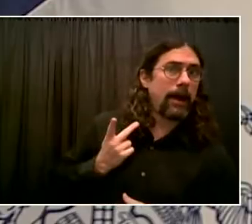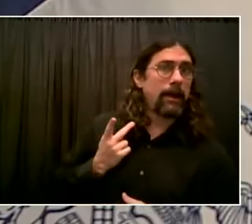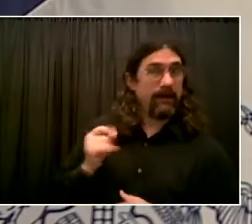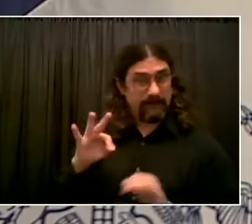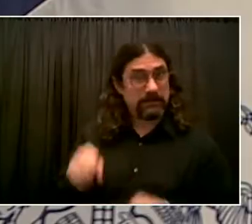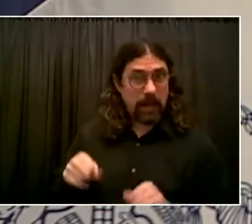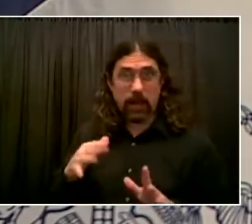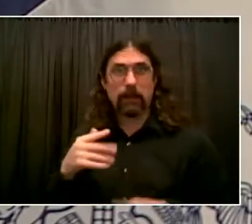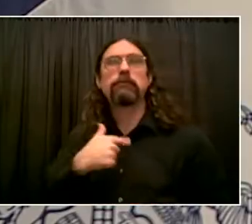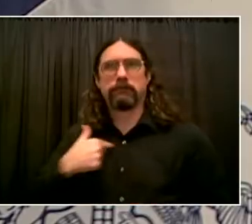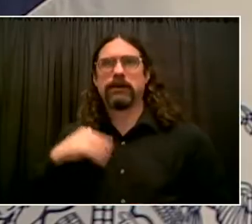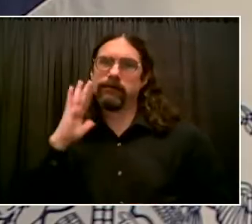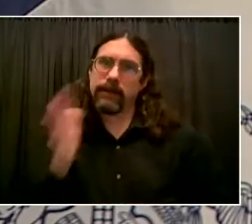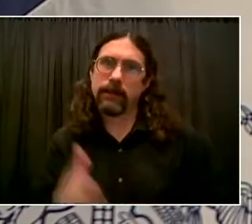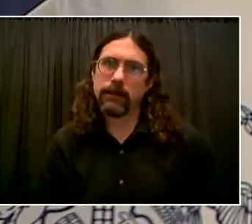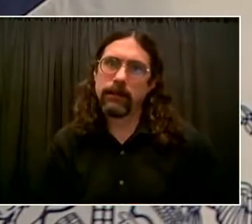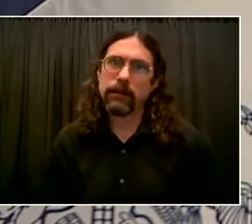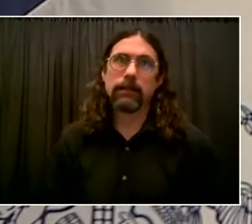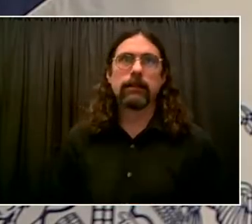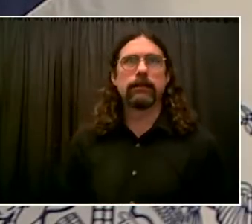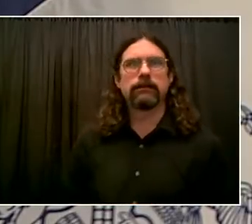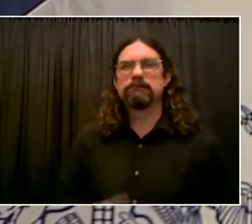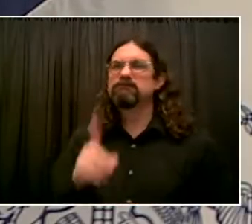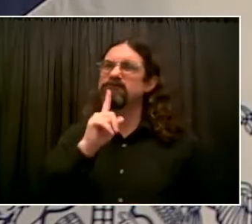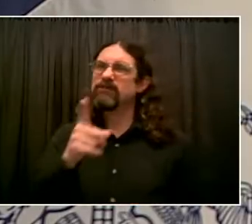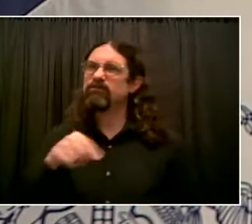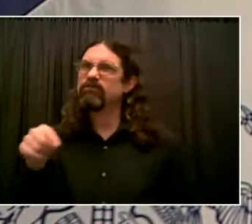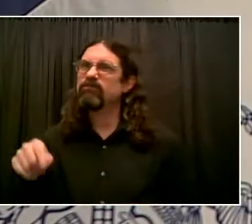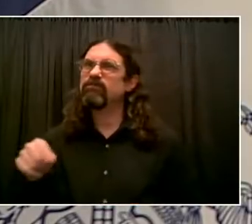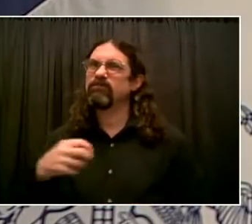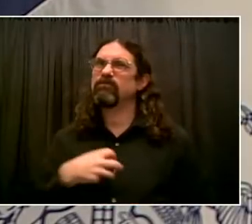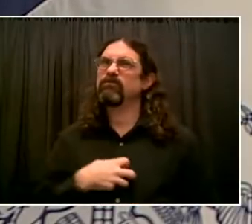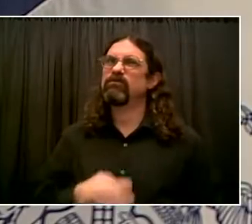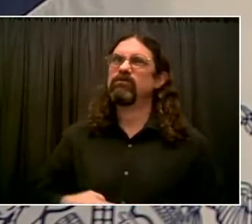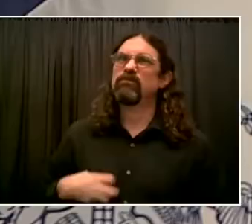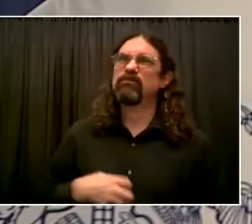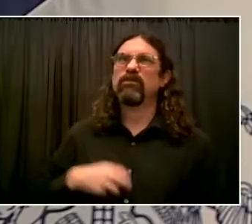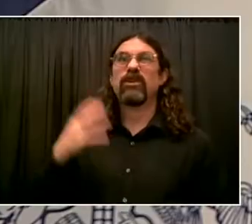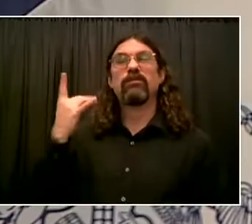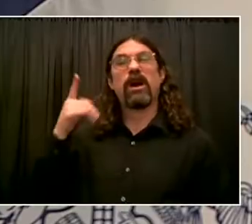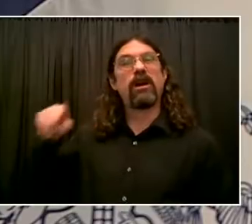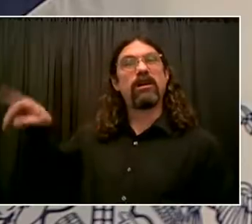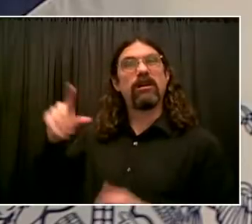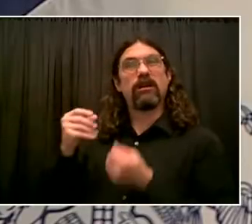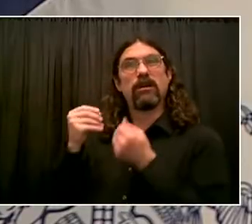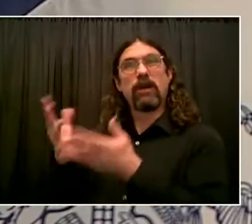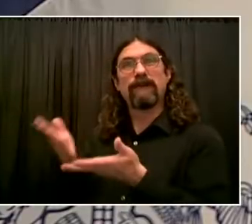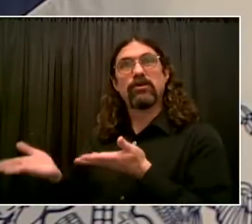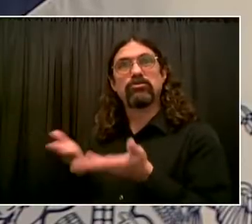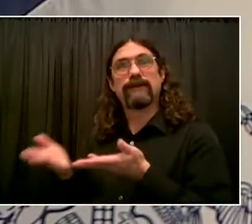THAT. IT IS VERY TROUBLING TO ME. WE'RE TALKING ABOUT PEOPLE IN NEED, FOLKS WERE HOMELESS, AND